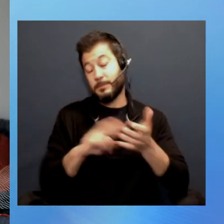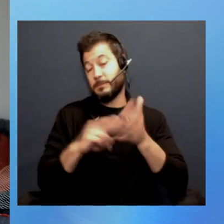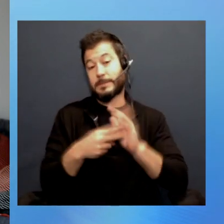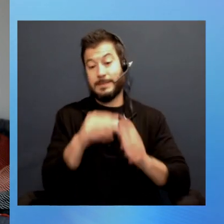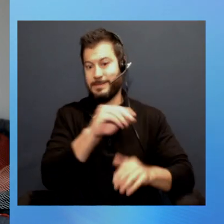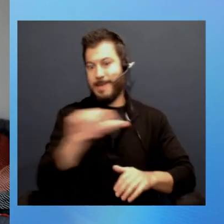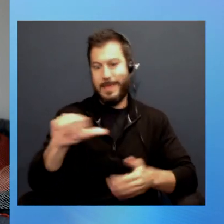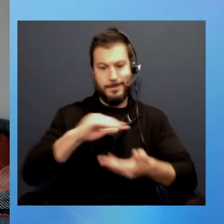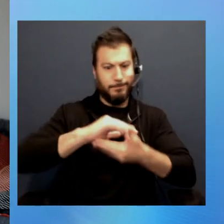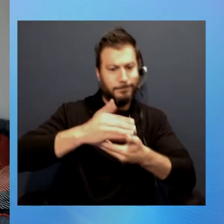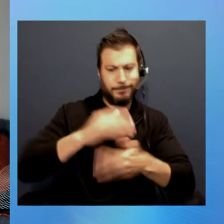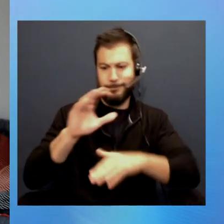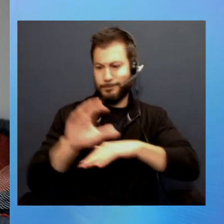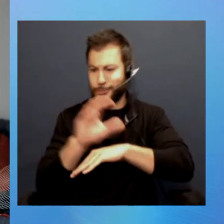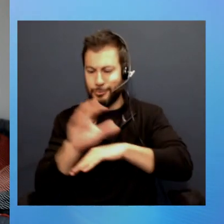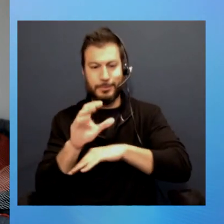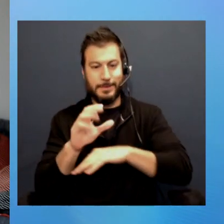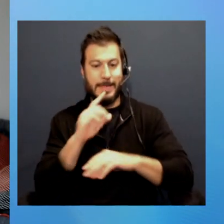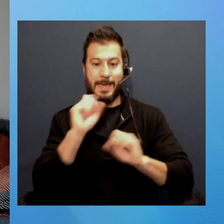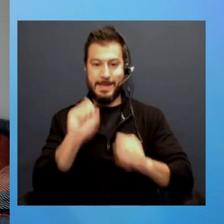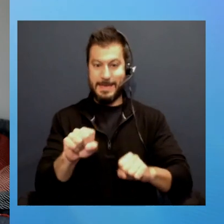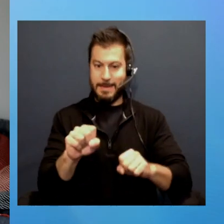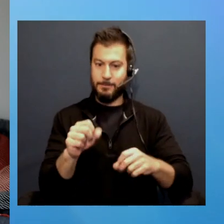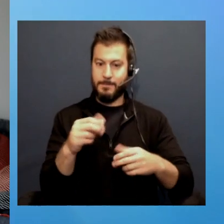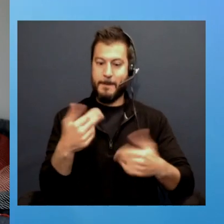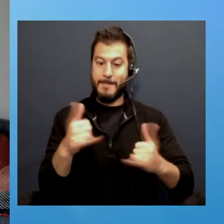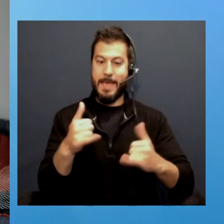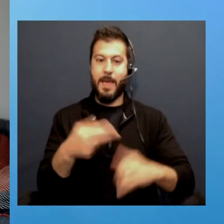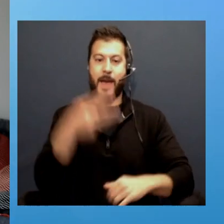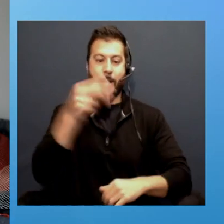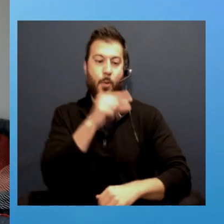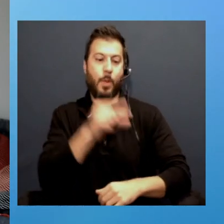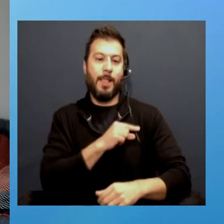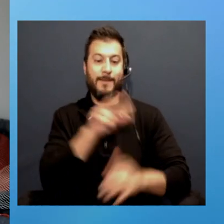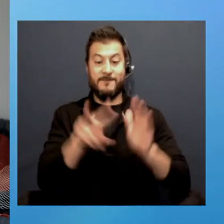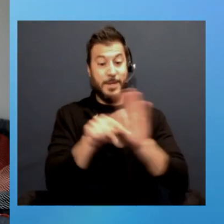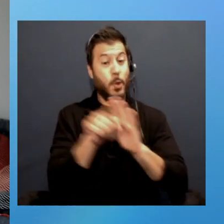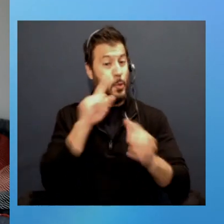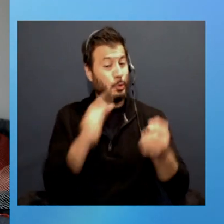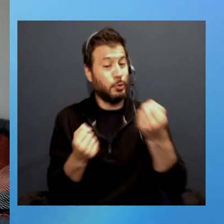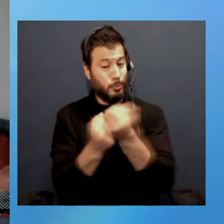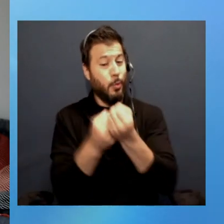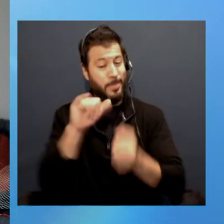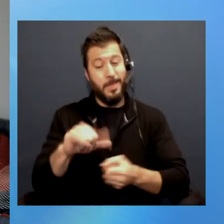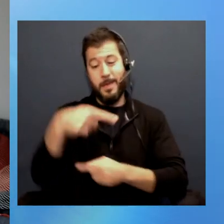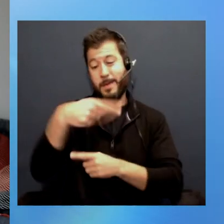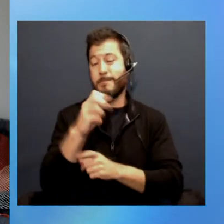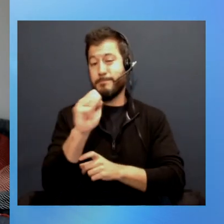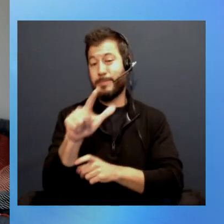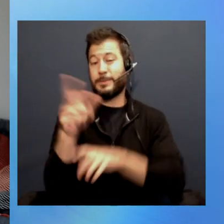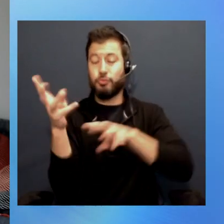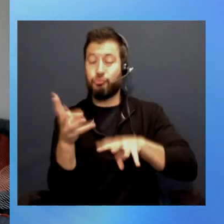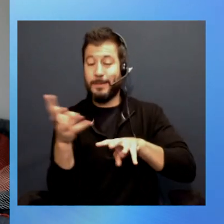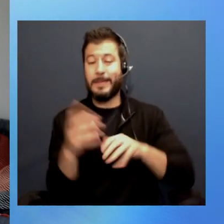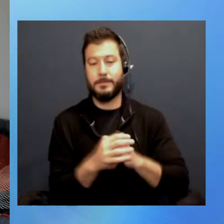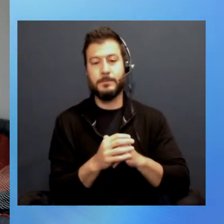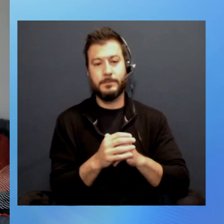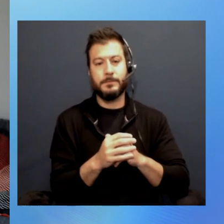This means that any device capable of playing a high-quality video supports the feature, supports Pixel Streaming.